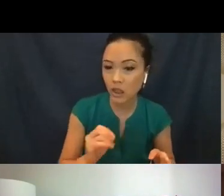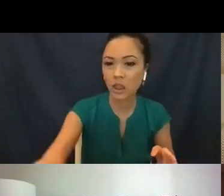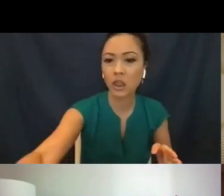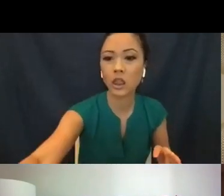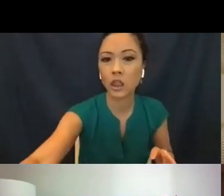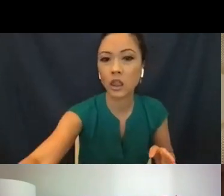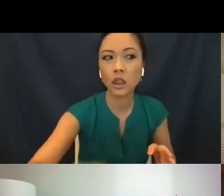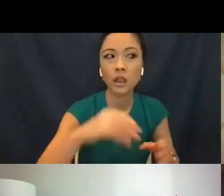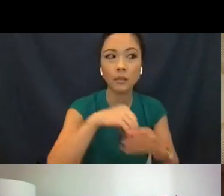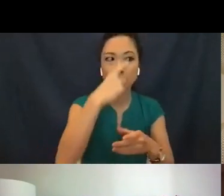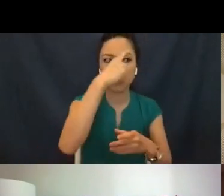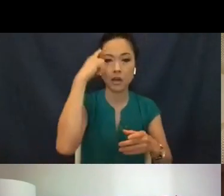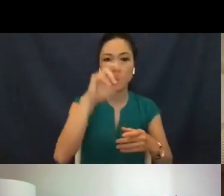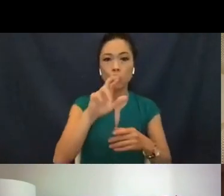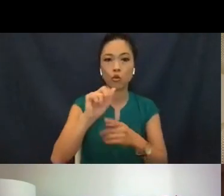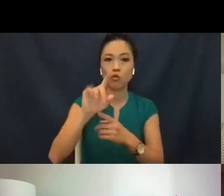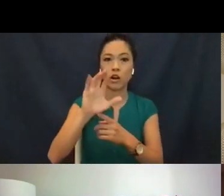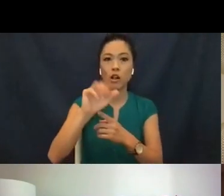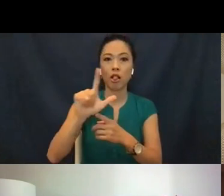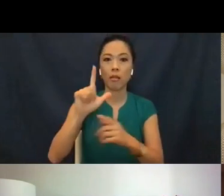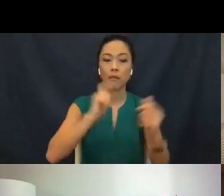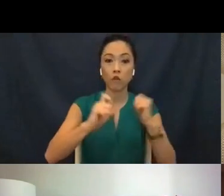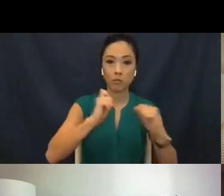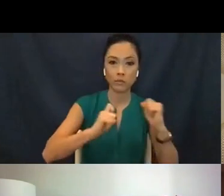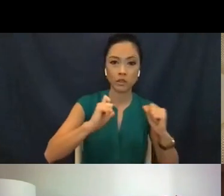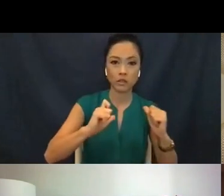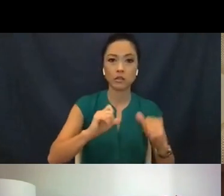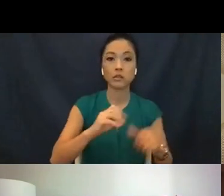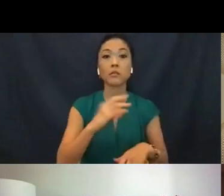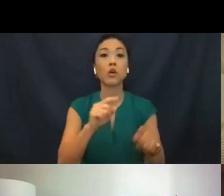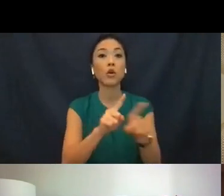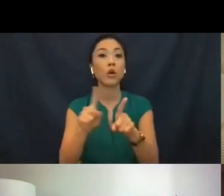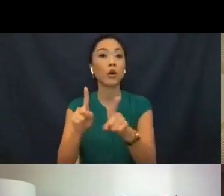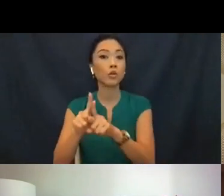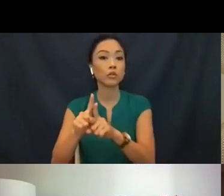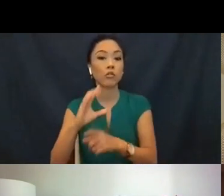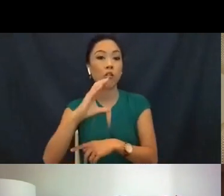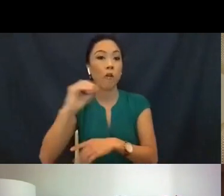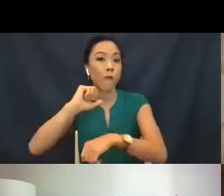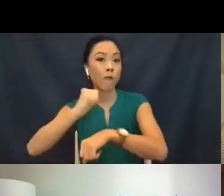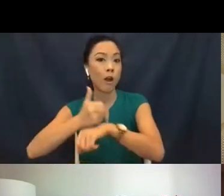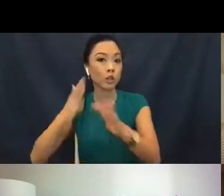the heart of what we do and we're co-founders of the platform to the past three to four